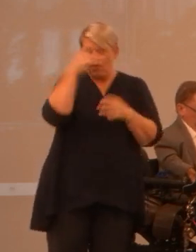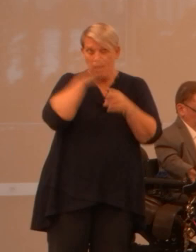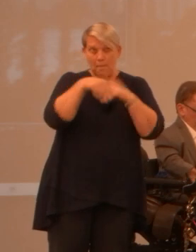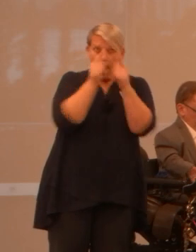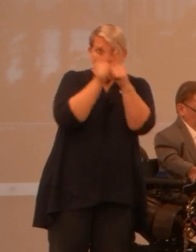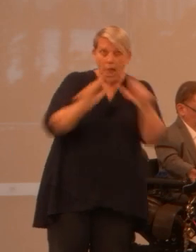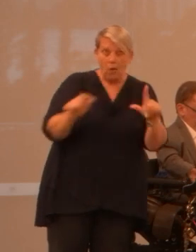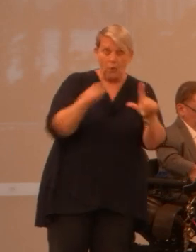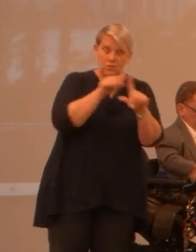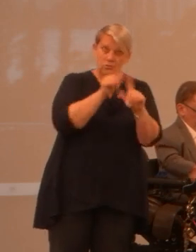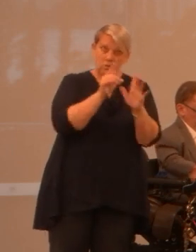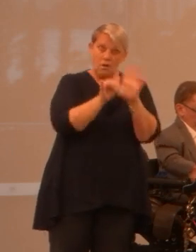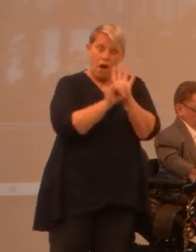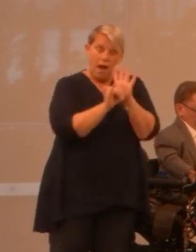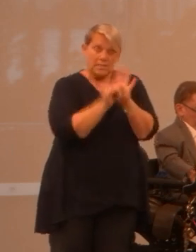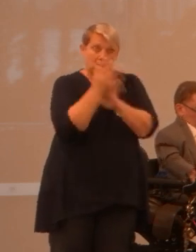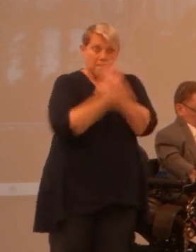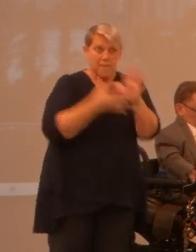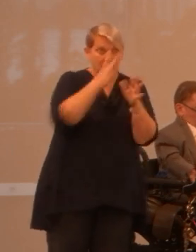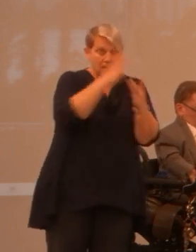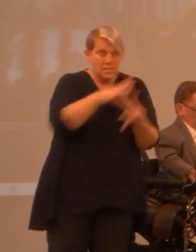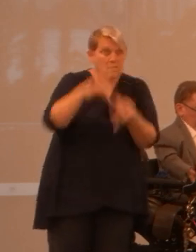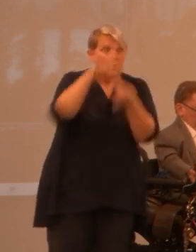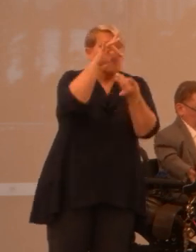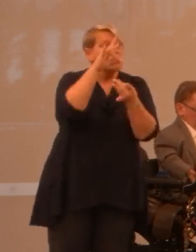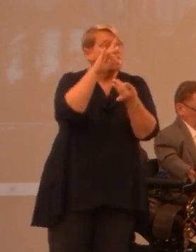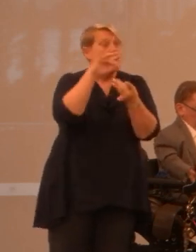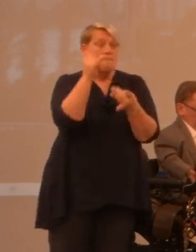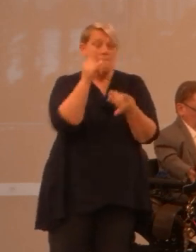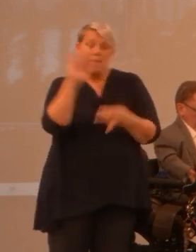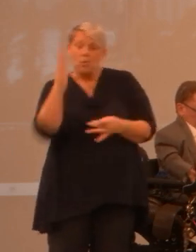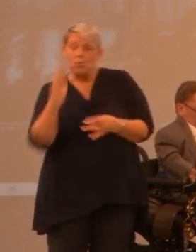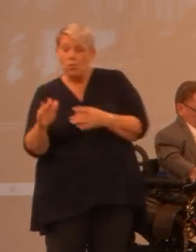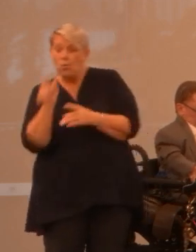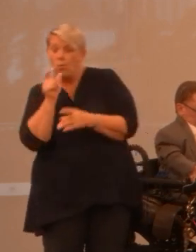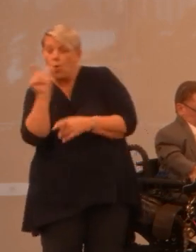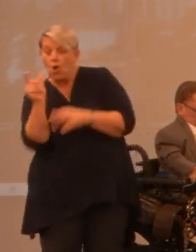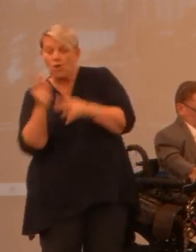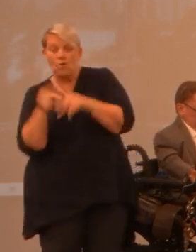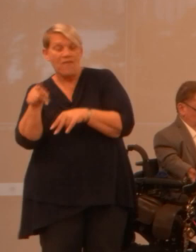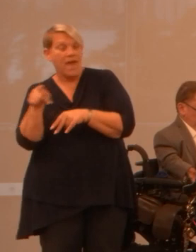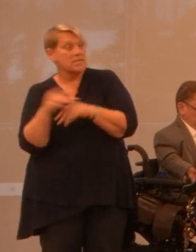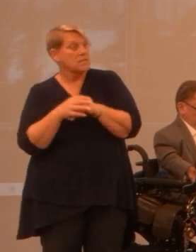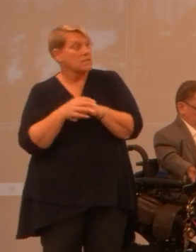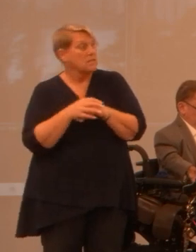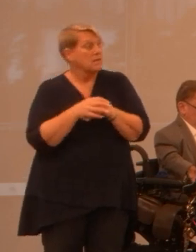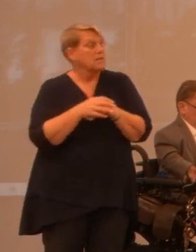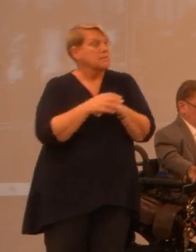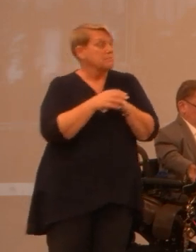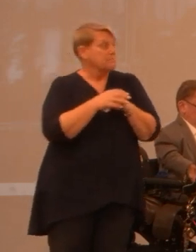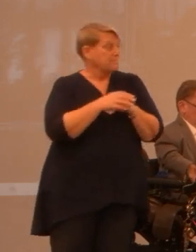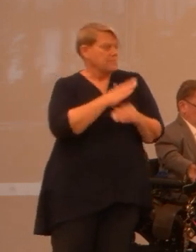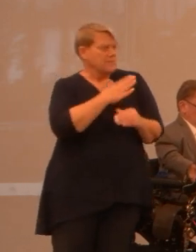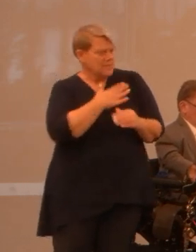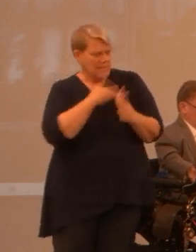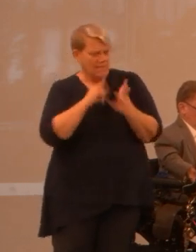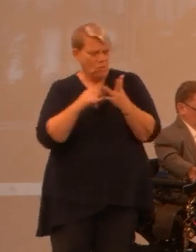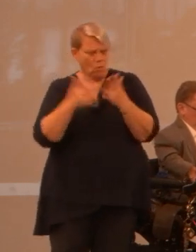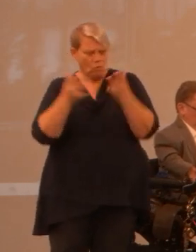identity, beliefs, spirituality, there could be a modern word or two for that, faith or religion. So Noongar, like many indigenous cultures